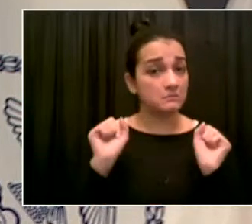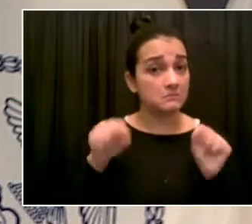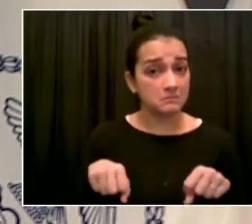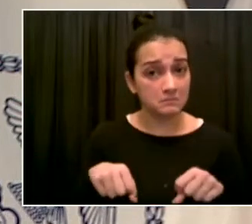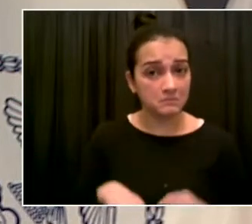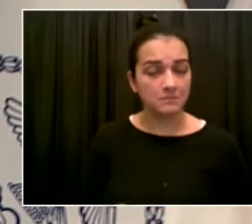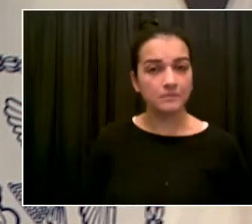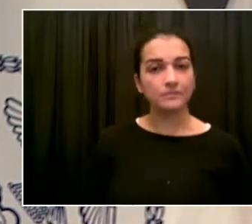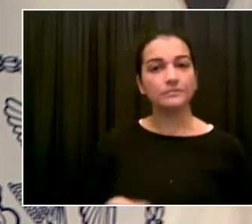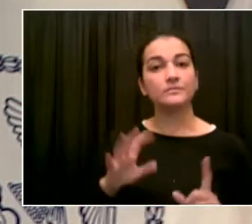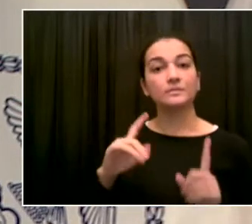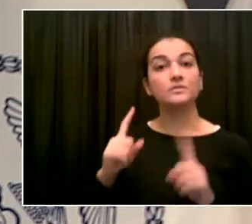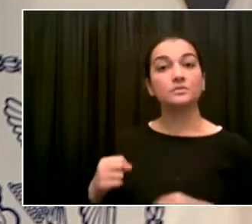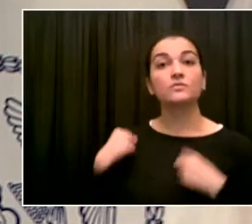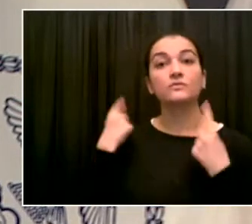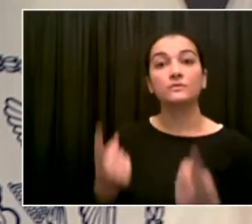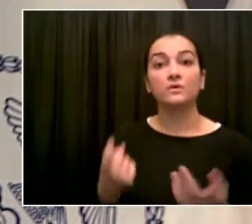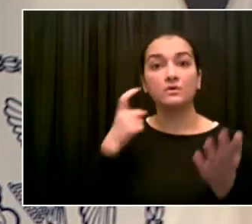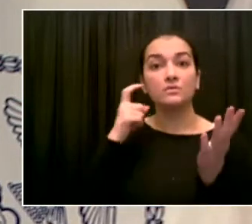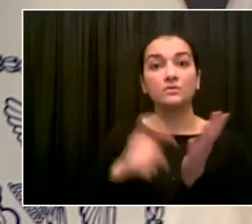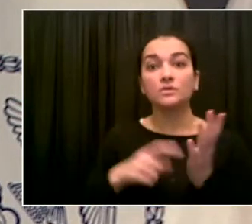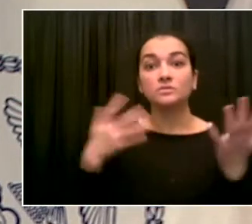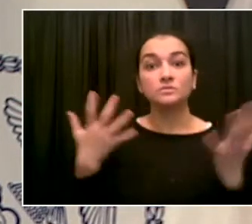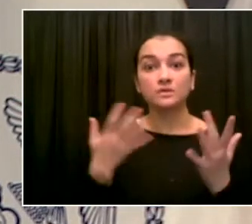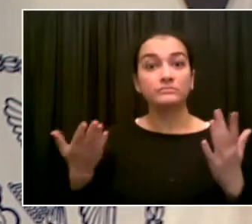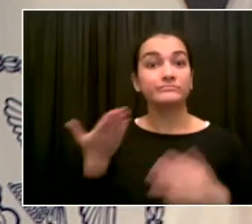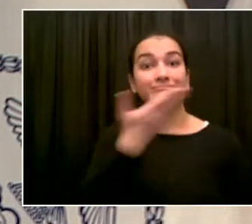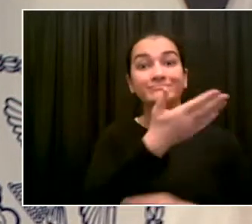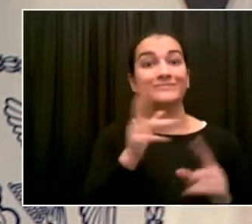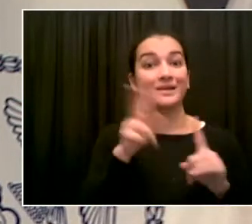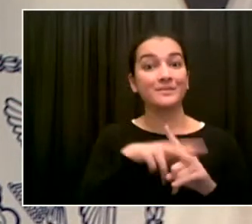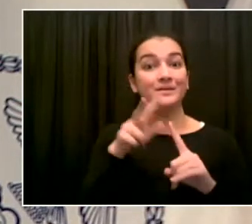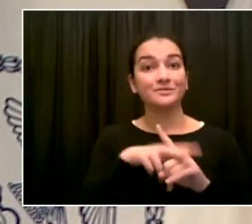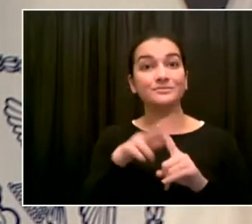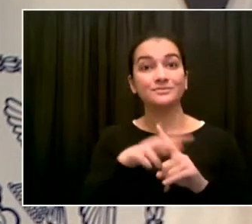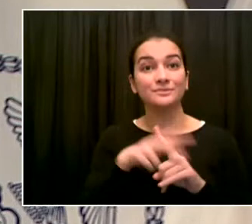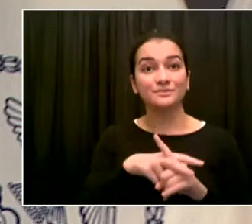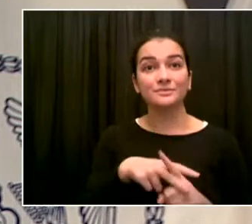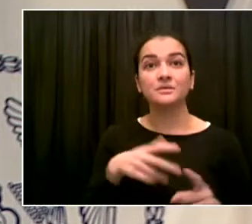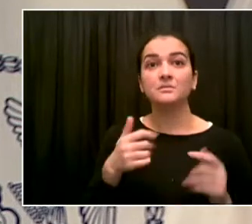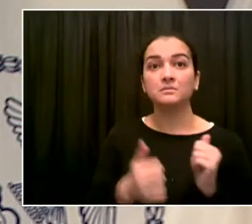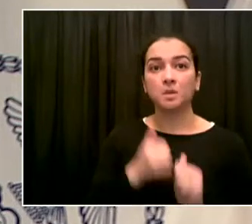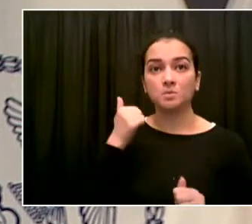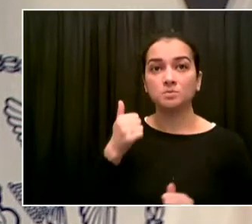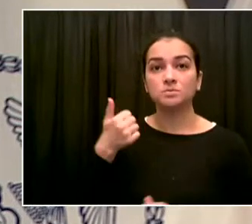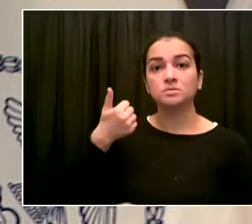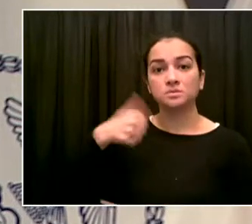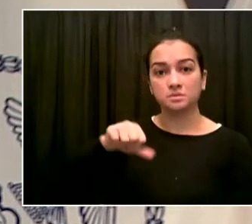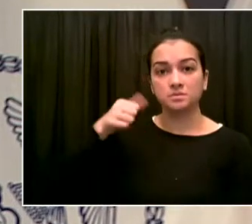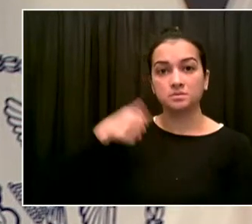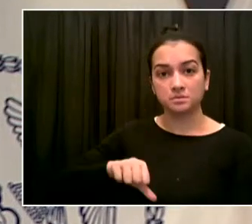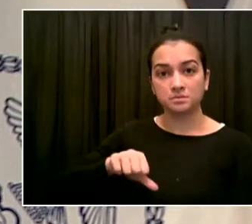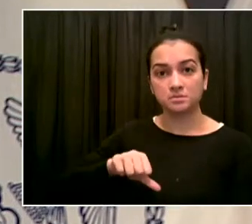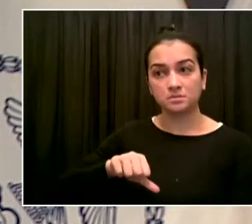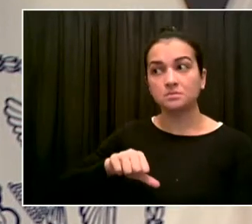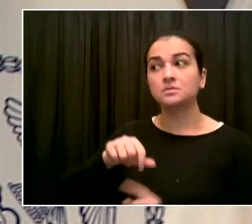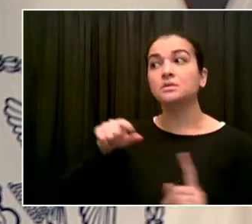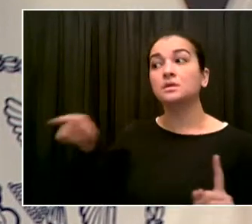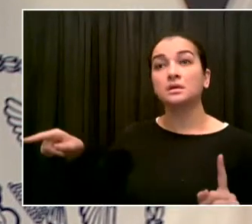NOT GET THE ACCOMMODATION. THEN THE OPTION WAS TO GET VACCINATED OR GO ON LEAVE WITHOUT PAY AND